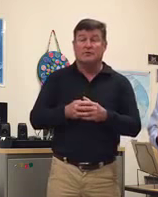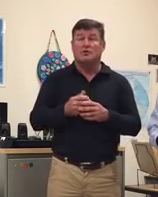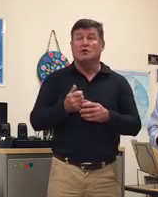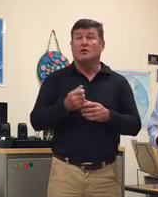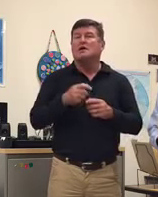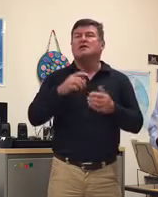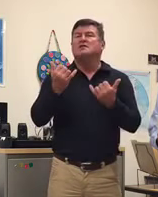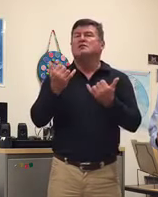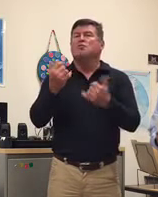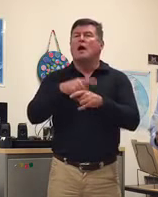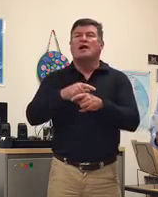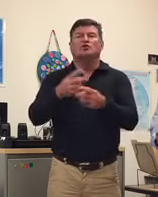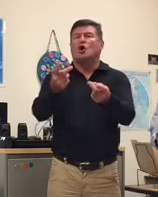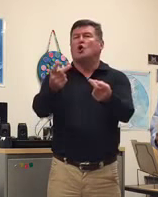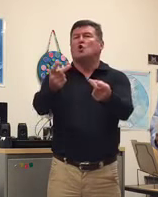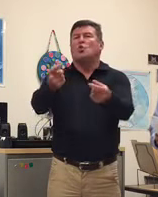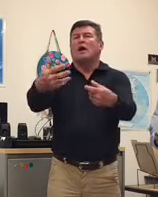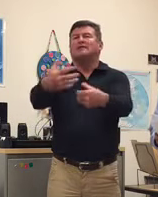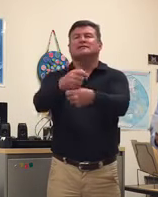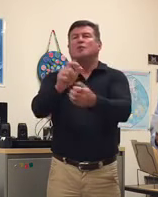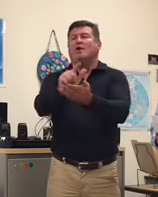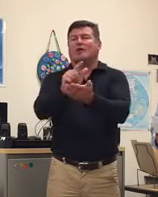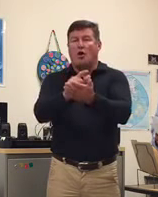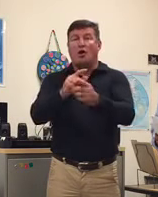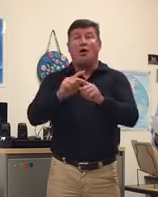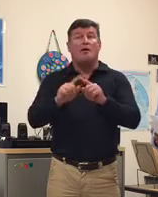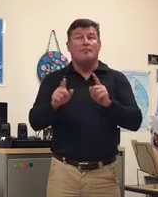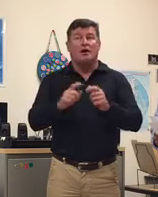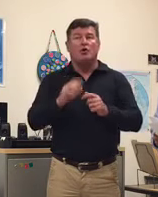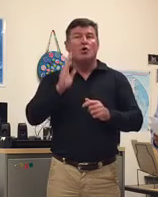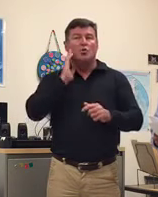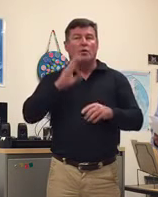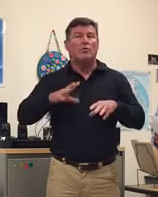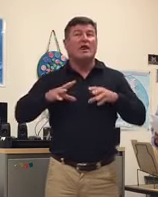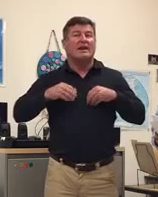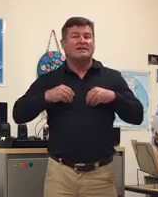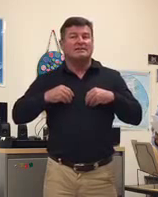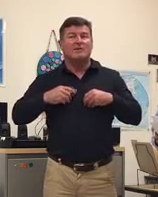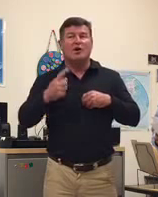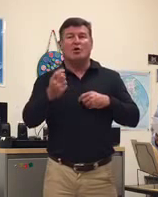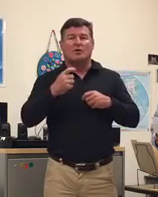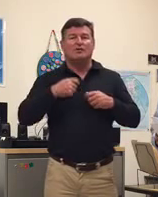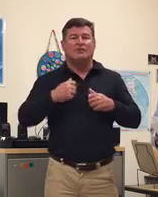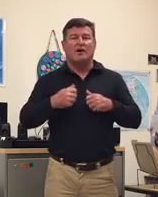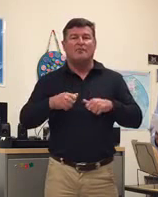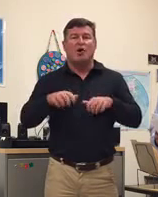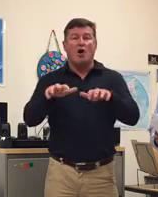Sure, so at this time, this is a quick overview and summary of this law, but we're going to take some questions